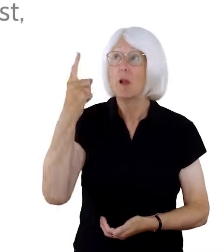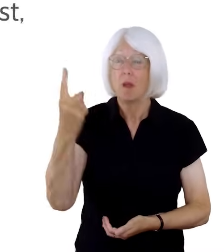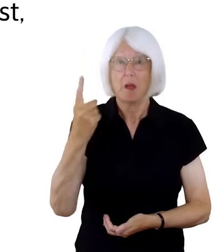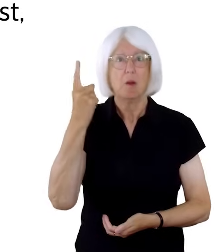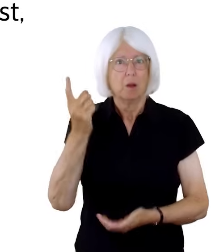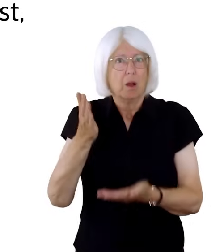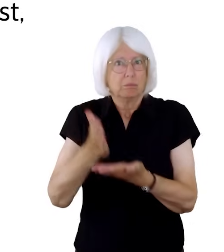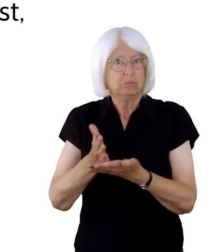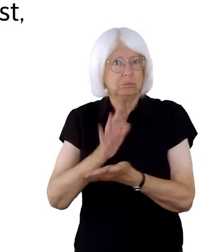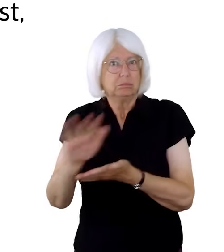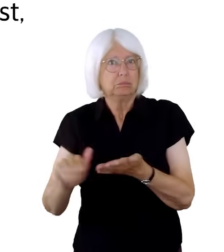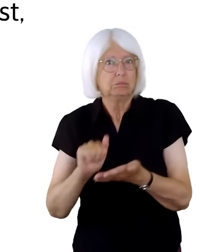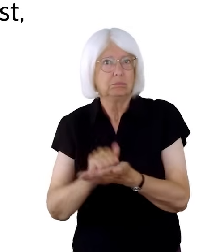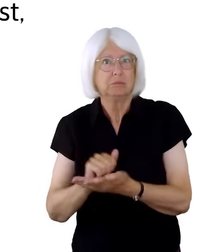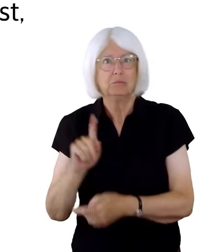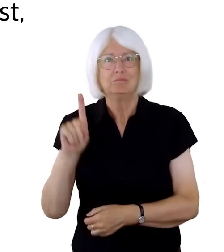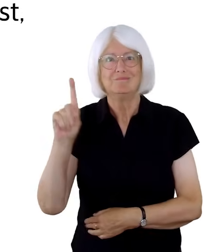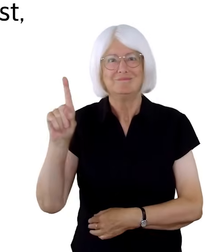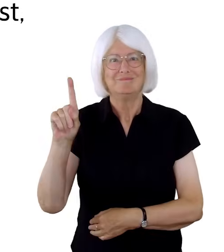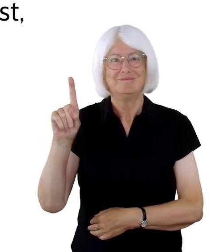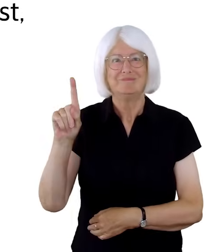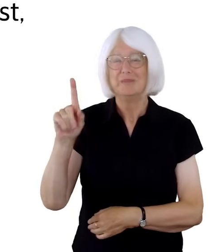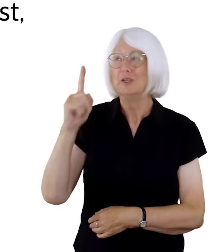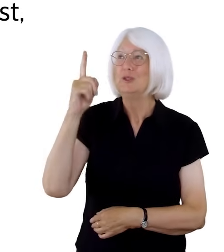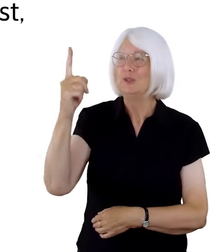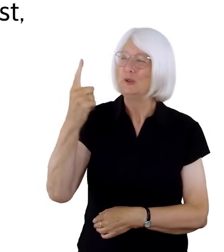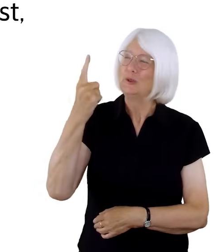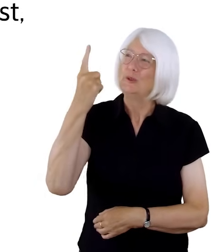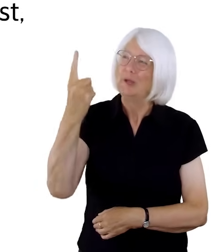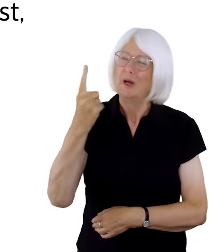For you alone are the Holy One